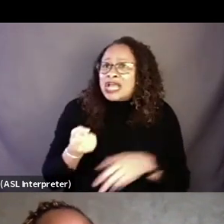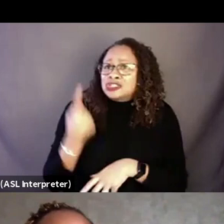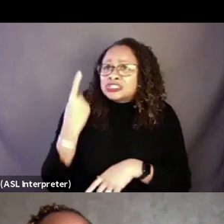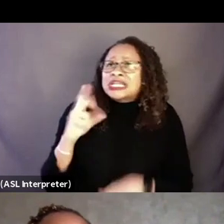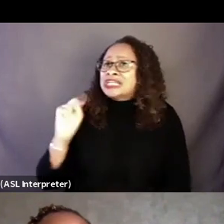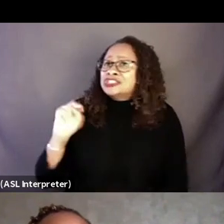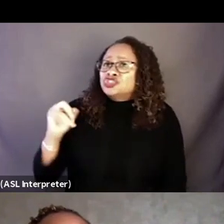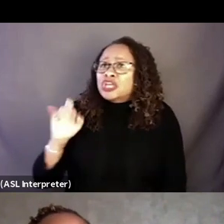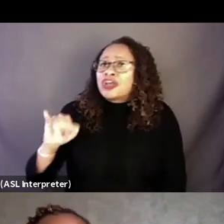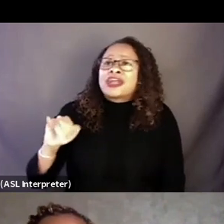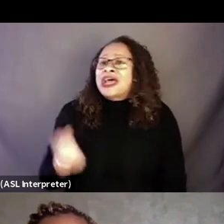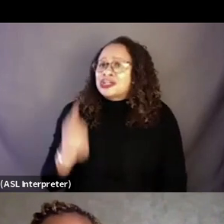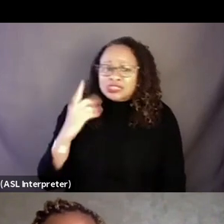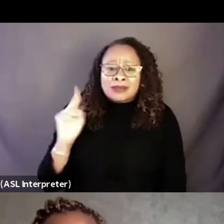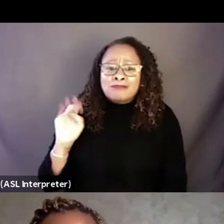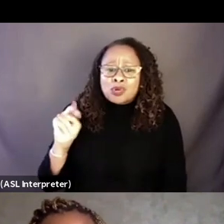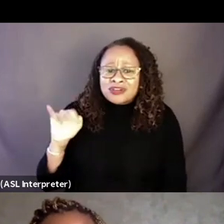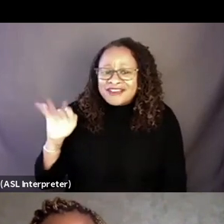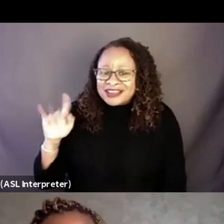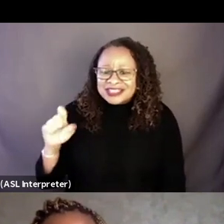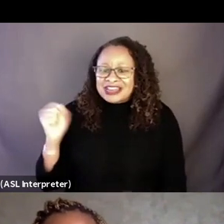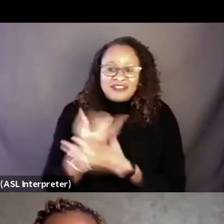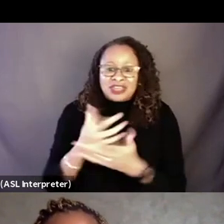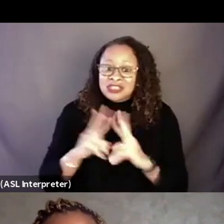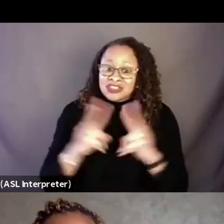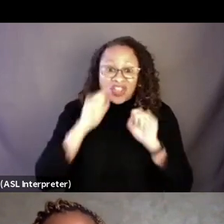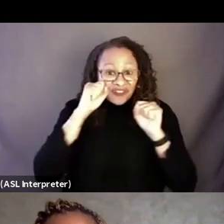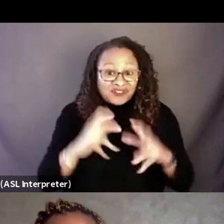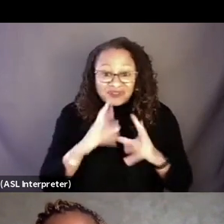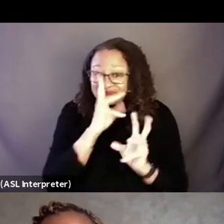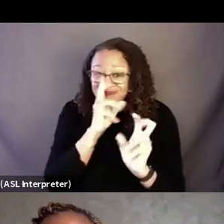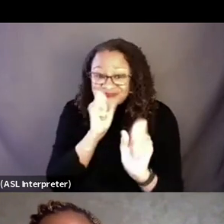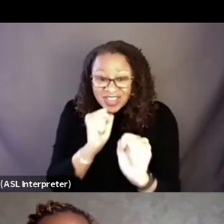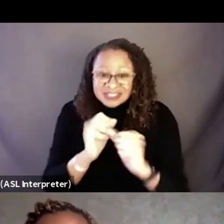Like, so I think it's just been so fascinating. because "Softie" is special